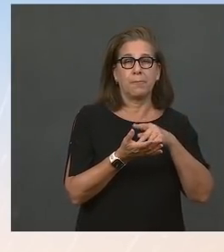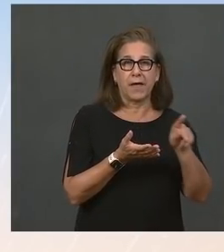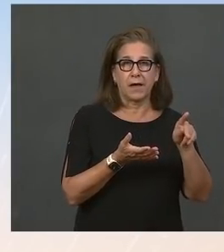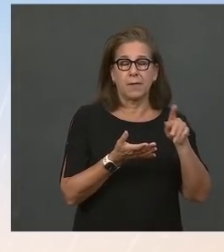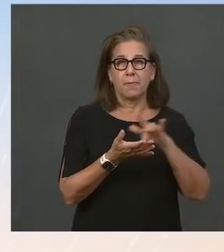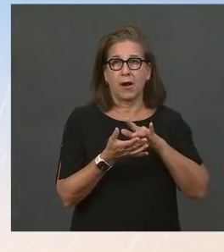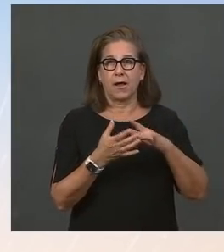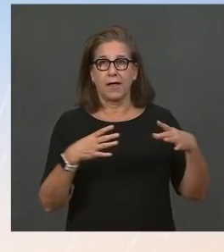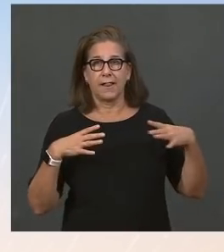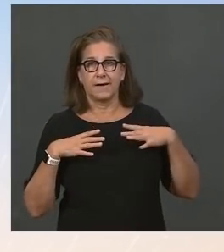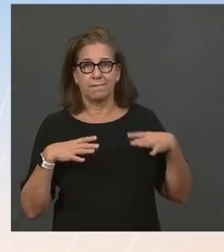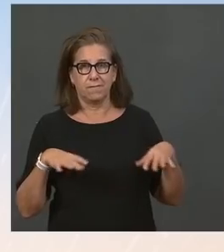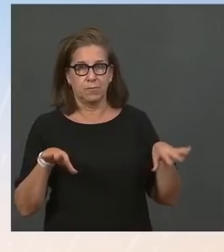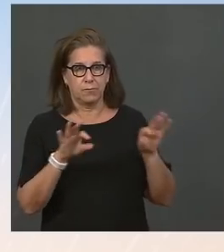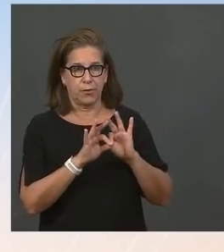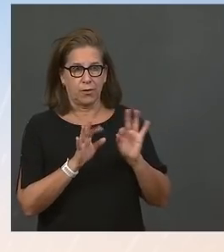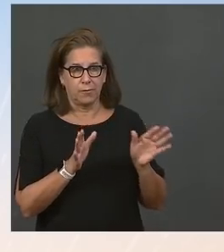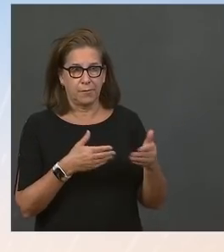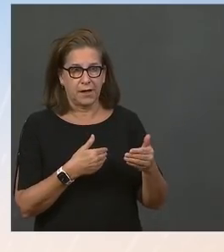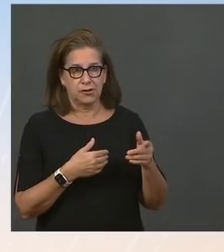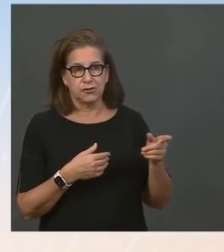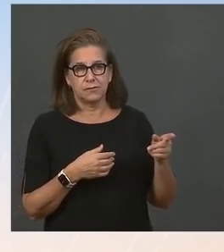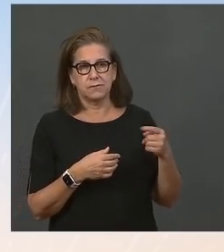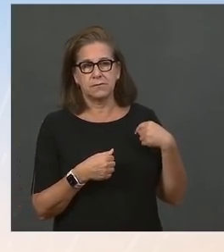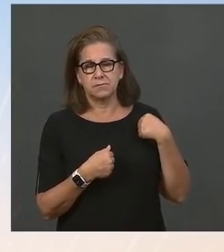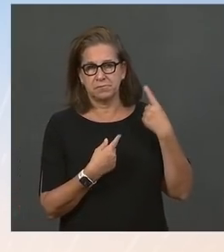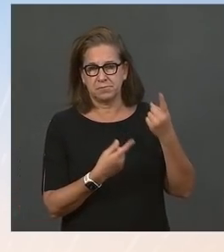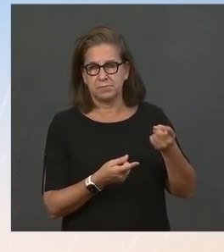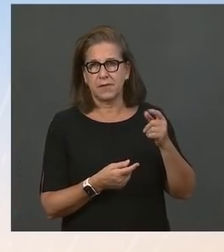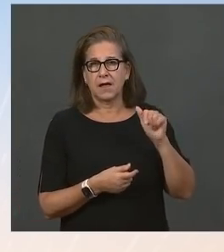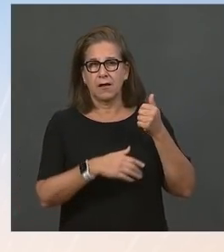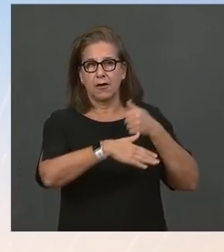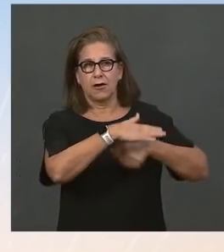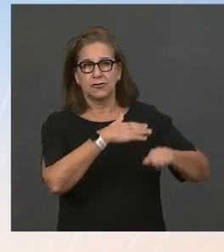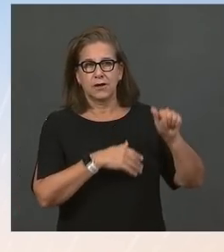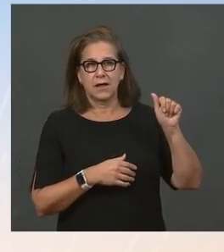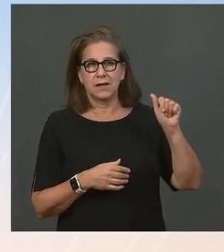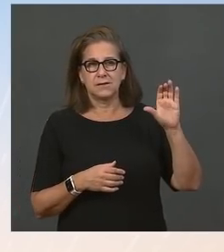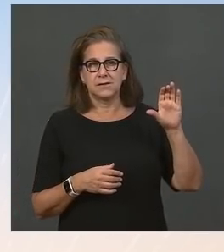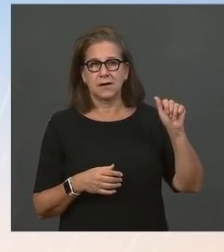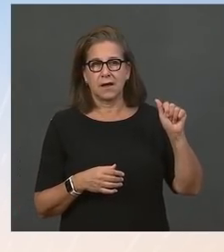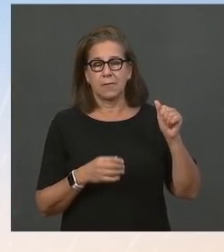leading 7 million people to gain new coverage. · perpetuating the largest one-year drop in child poverty